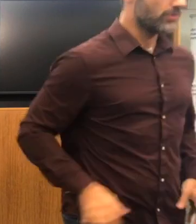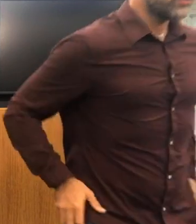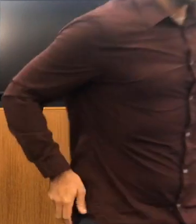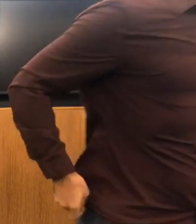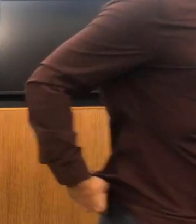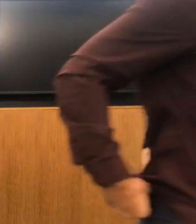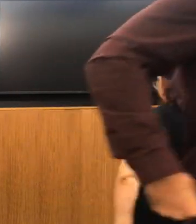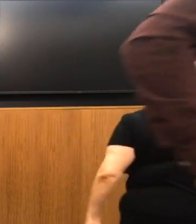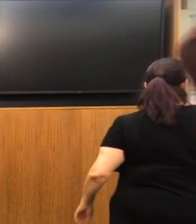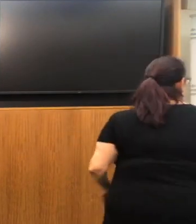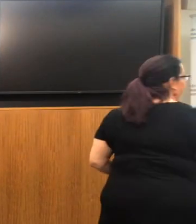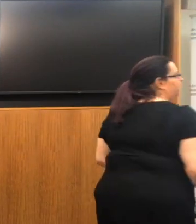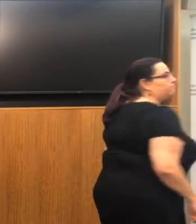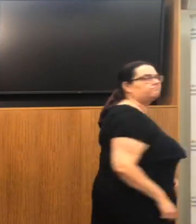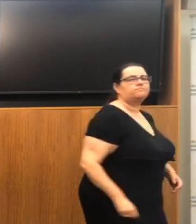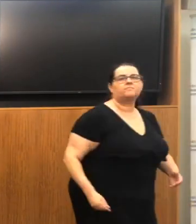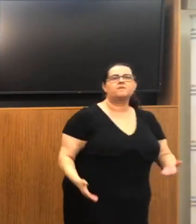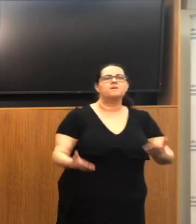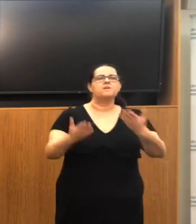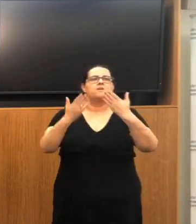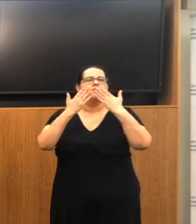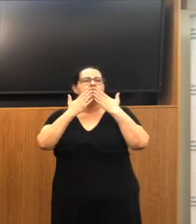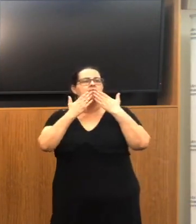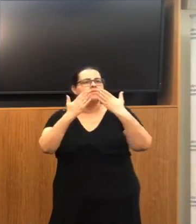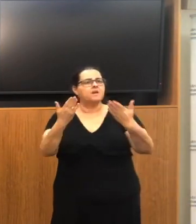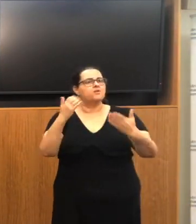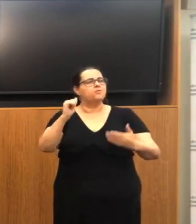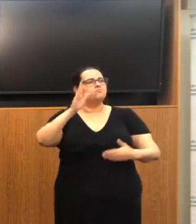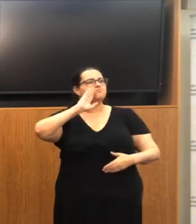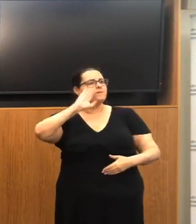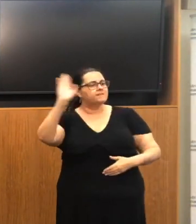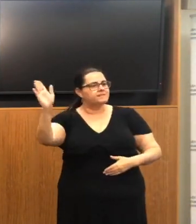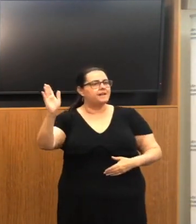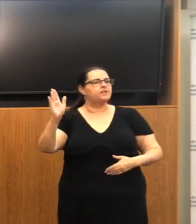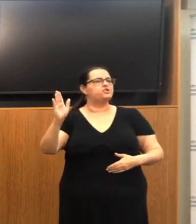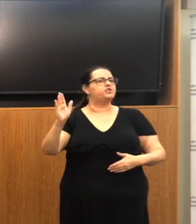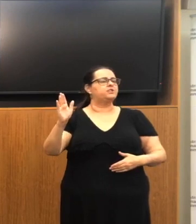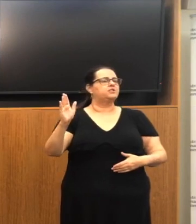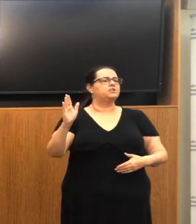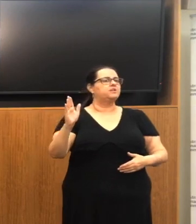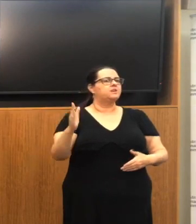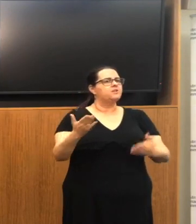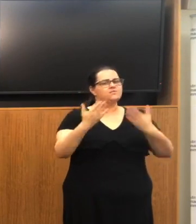[Audience Member] Thank you so much for this wonderful presentation, my name's Renalta. And Nujeen, I have the pleasure of reading your book